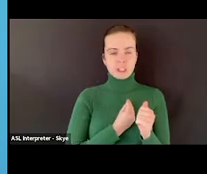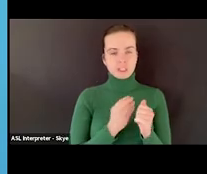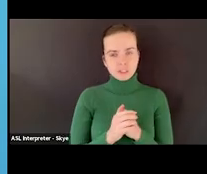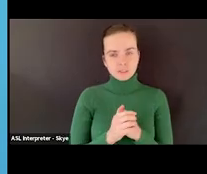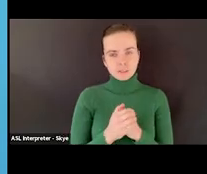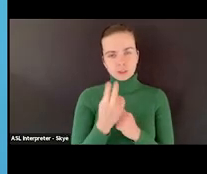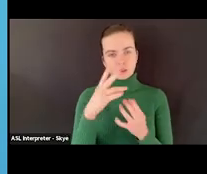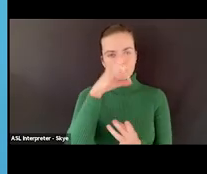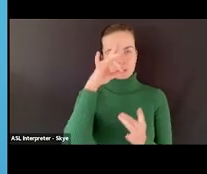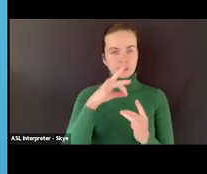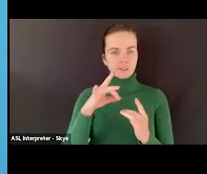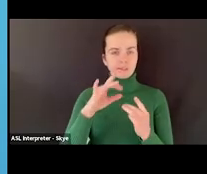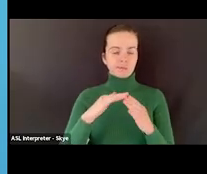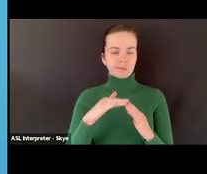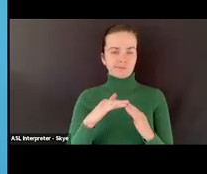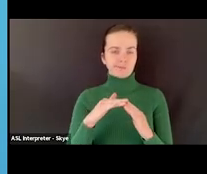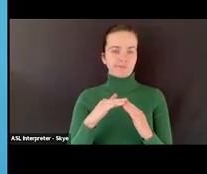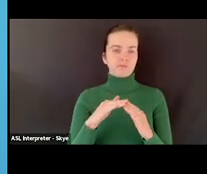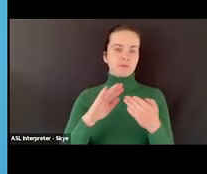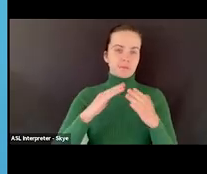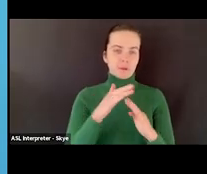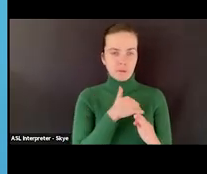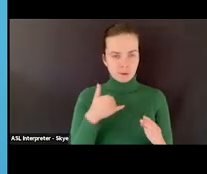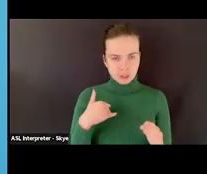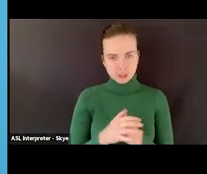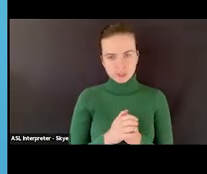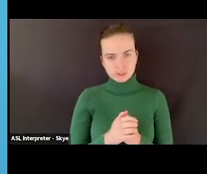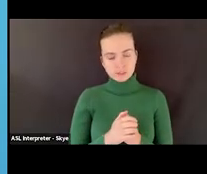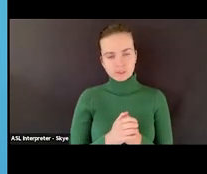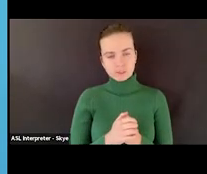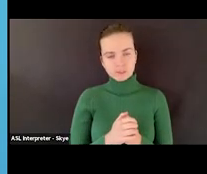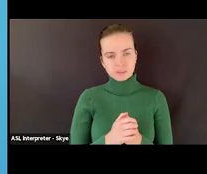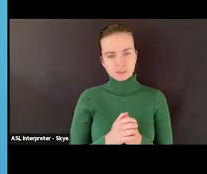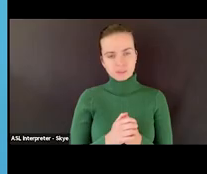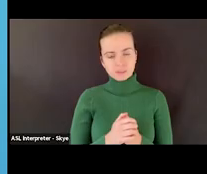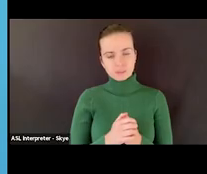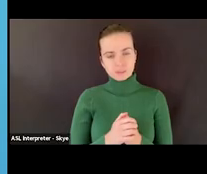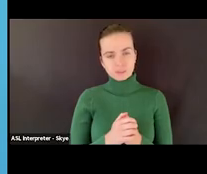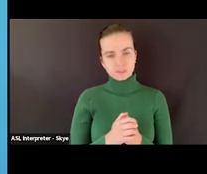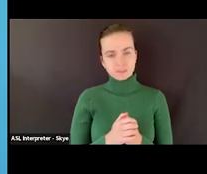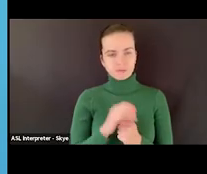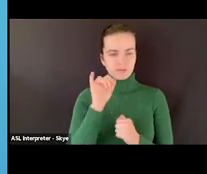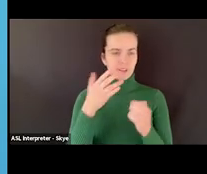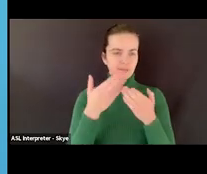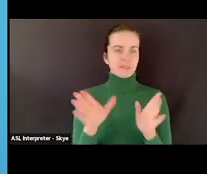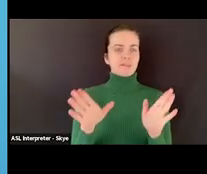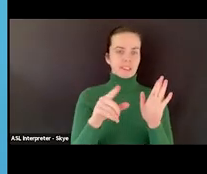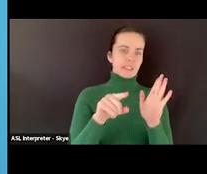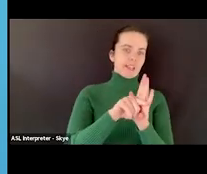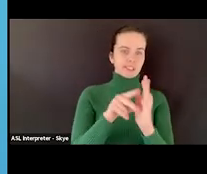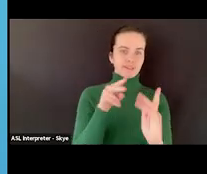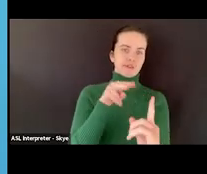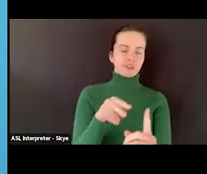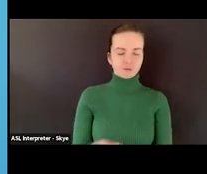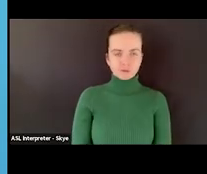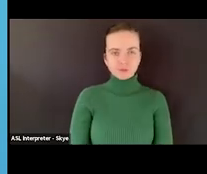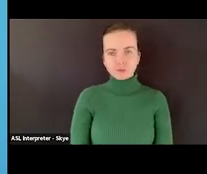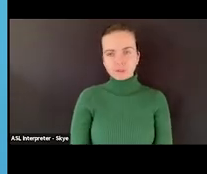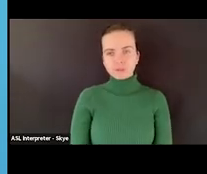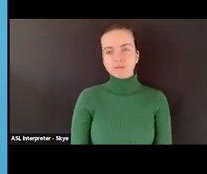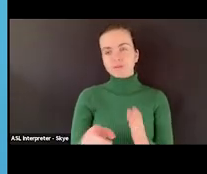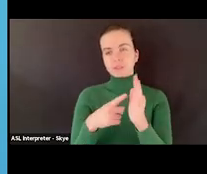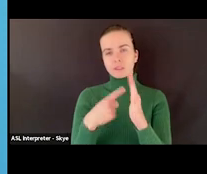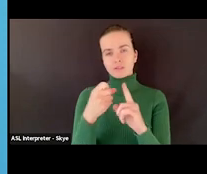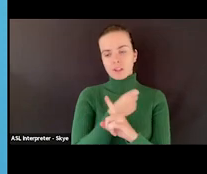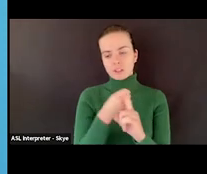community members that participated, that public negativity and sometimes violence was reported.